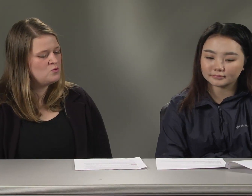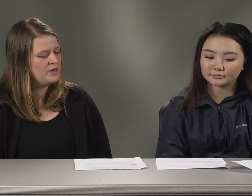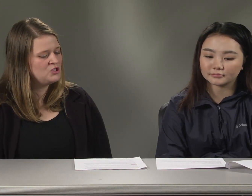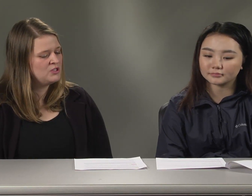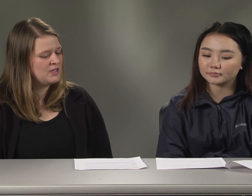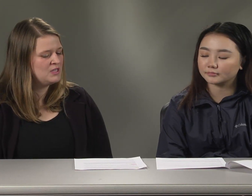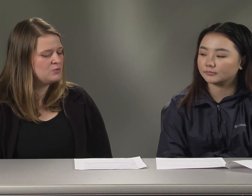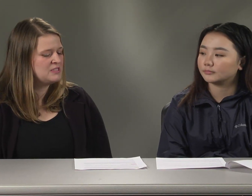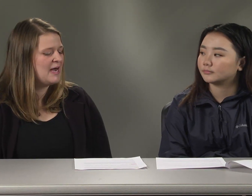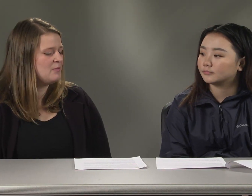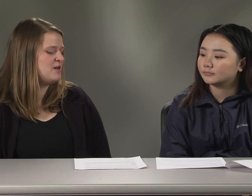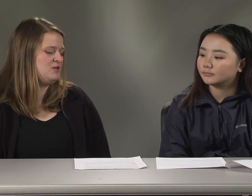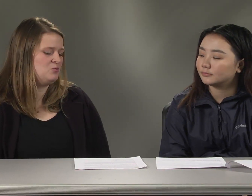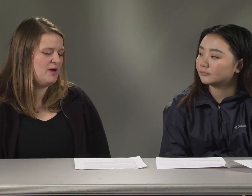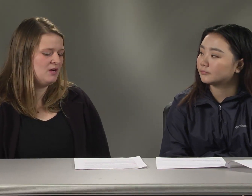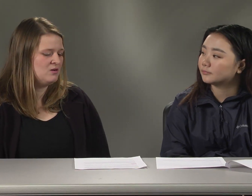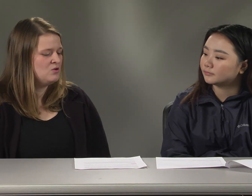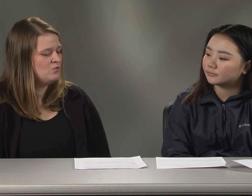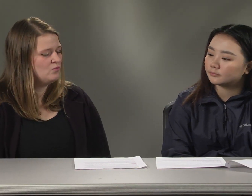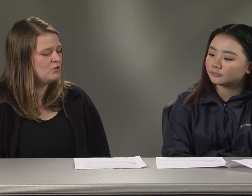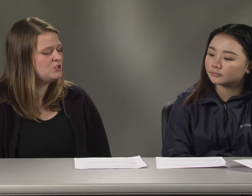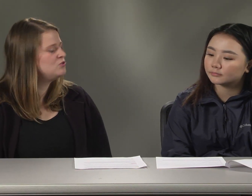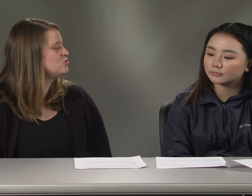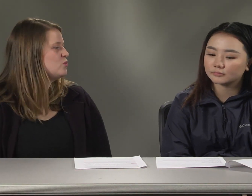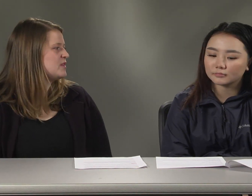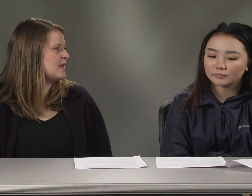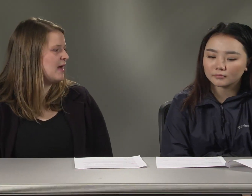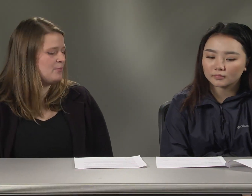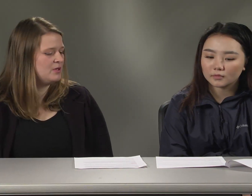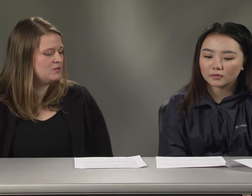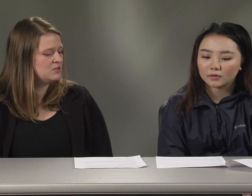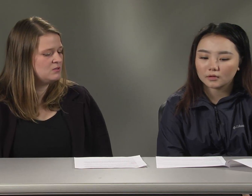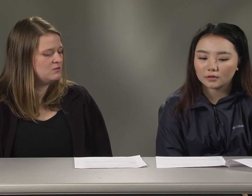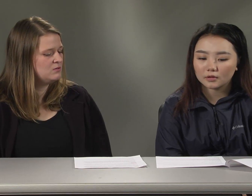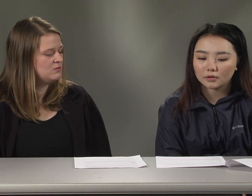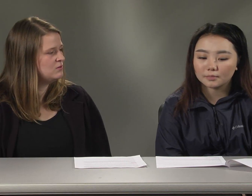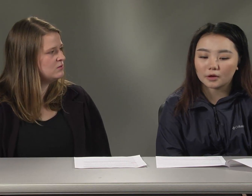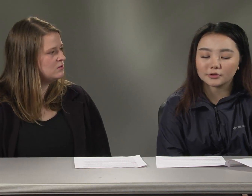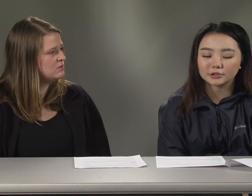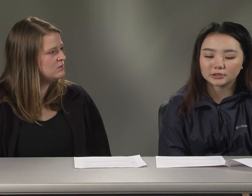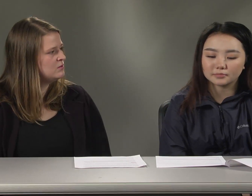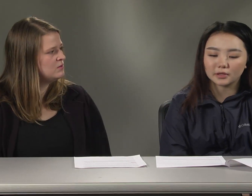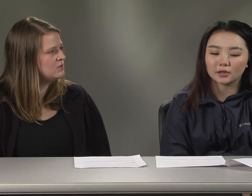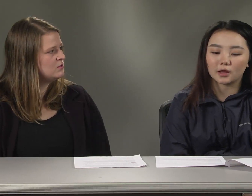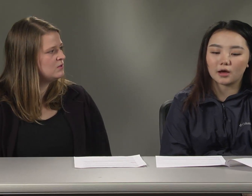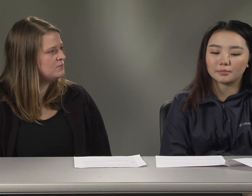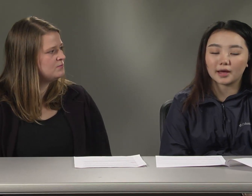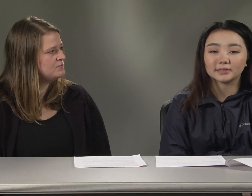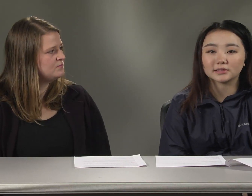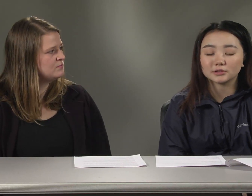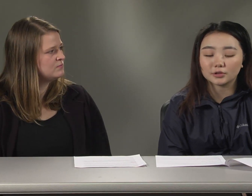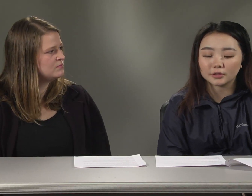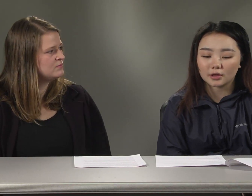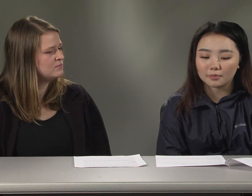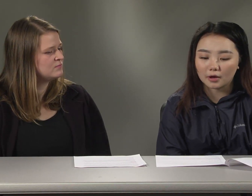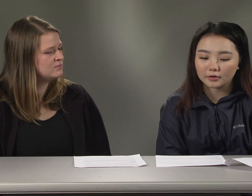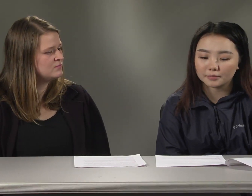You mentioned that kids would talk behind your back. What did you do when that happened? It bothers me a lot but I didn't do anything about it